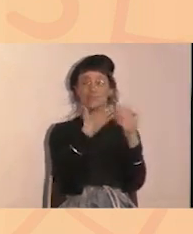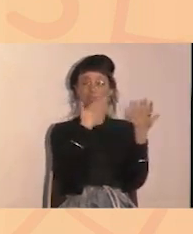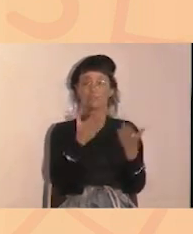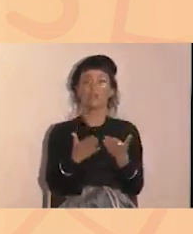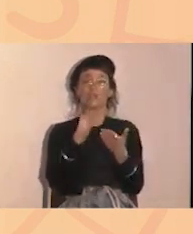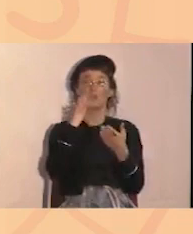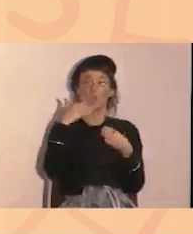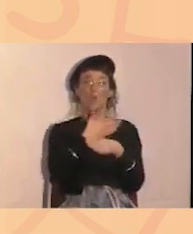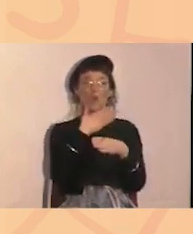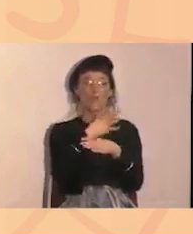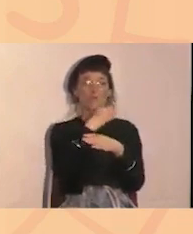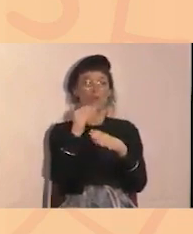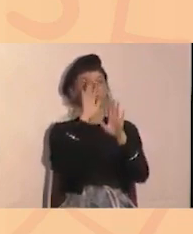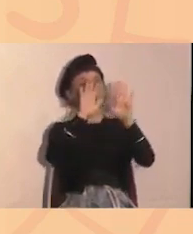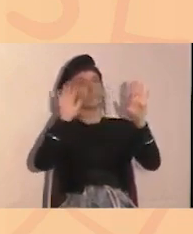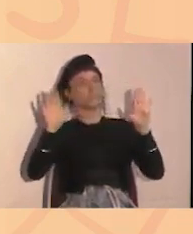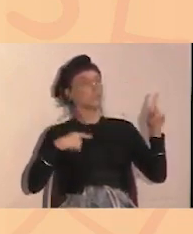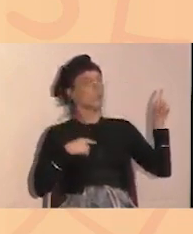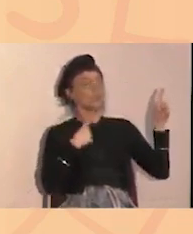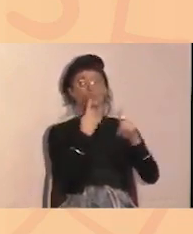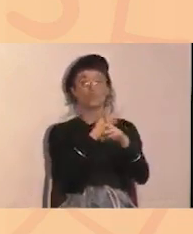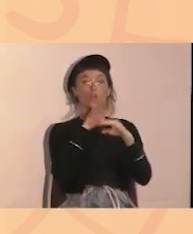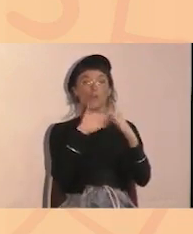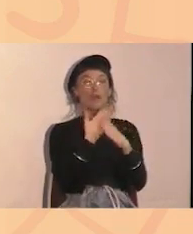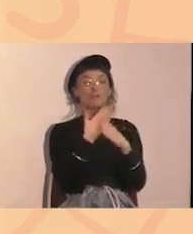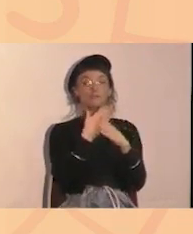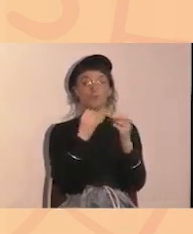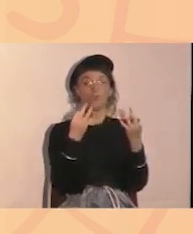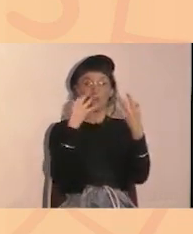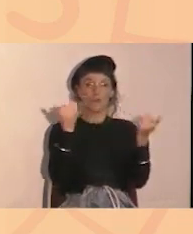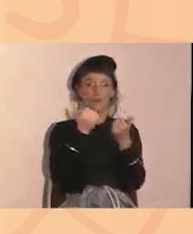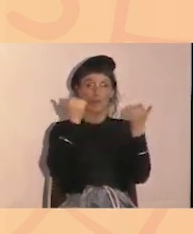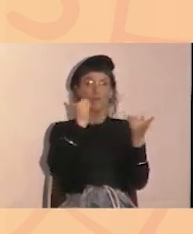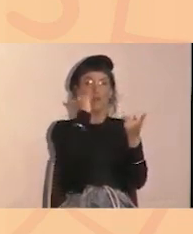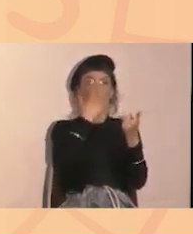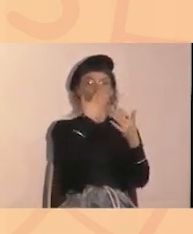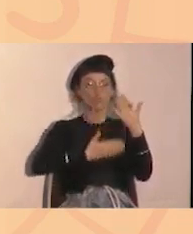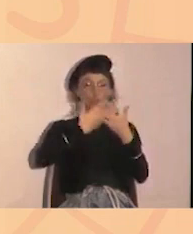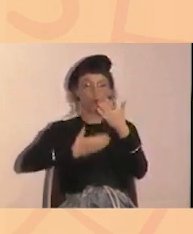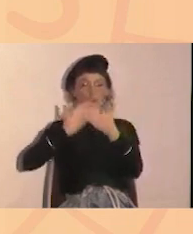the absences of Aboriginal story names from our kind of psyche,